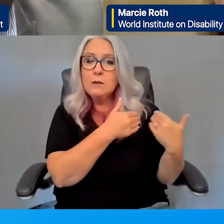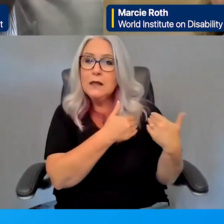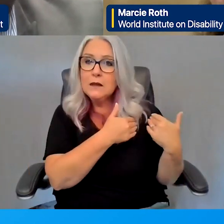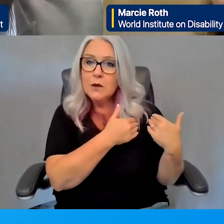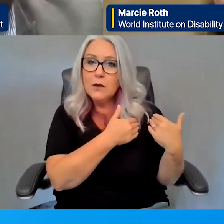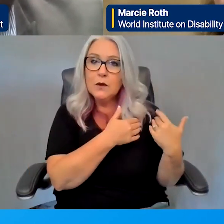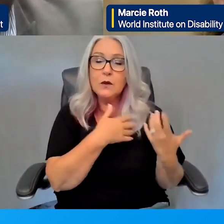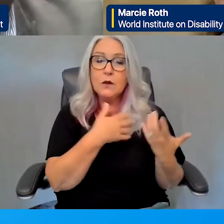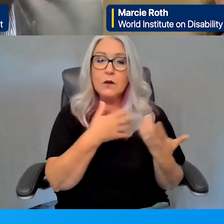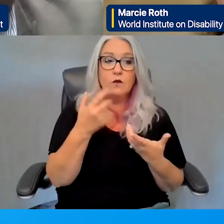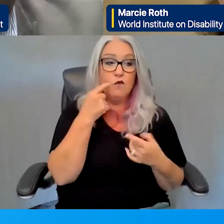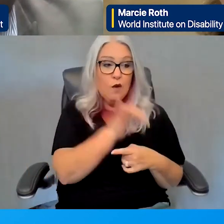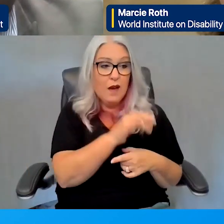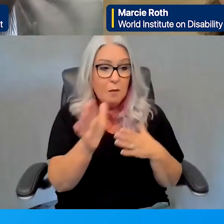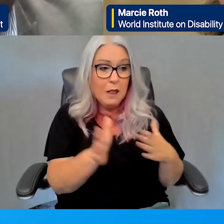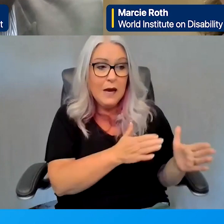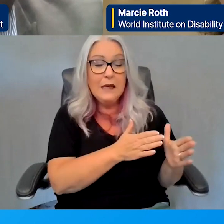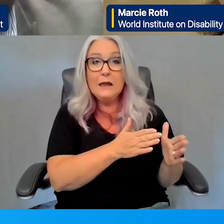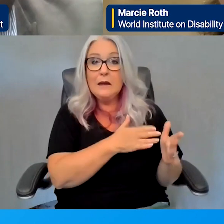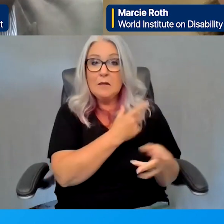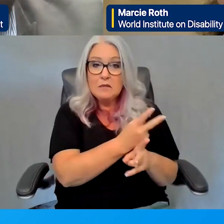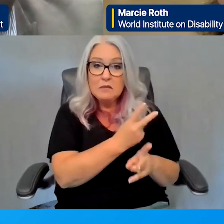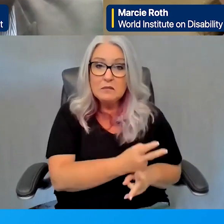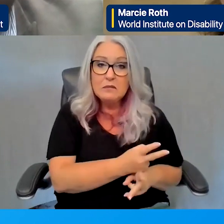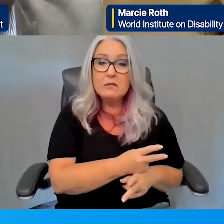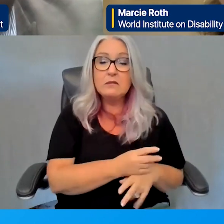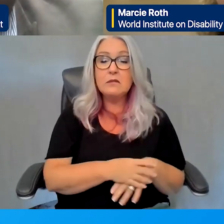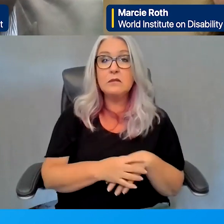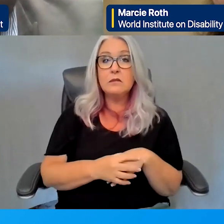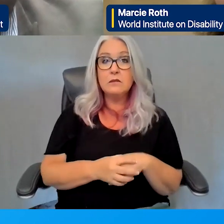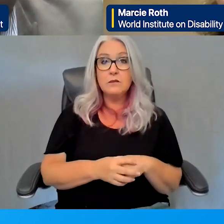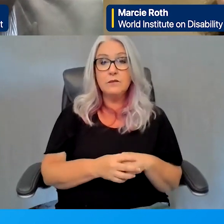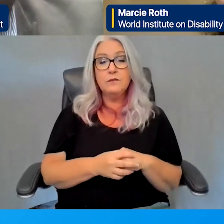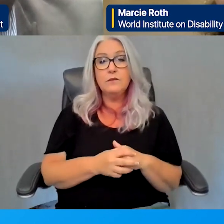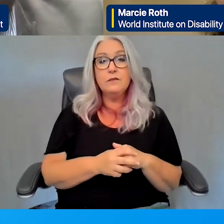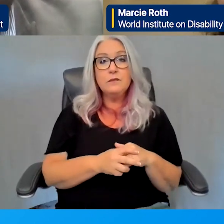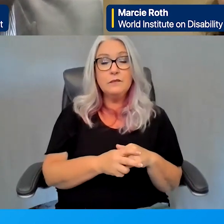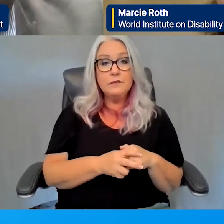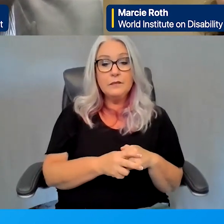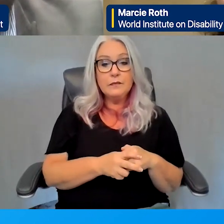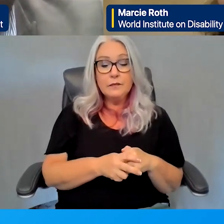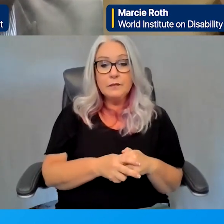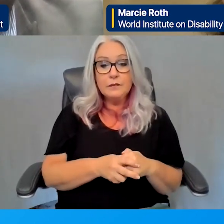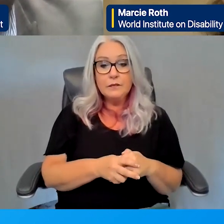planning. There have been some